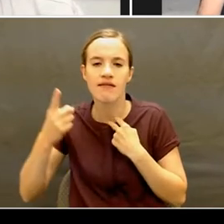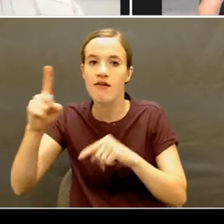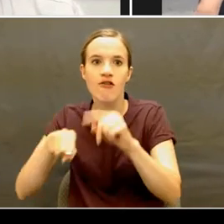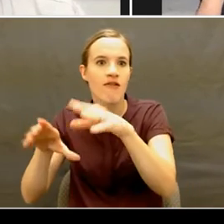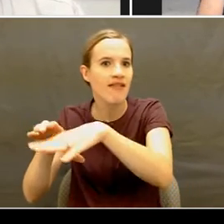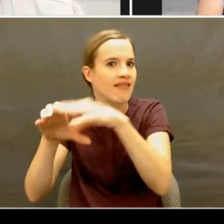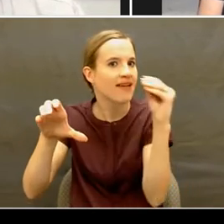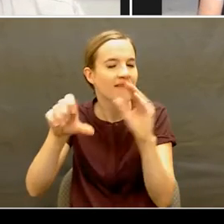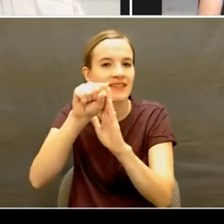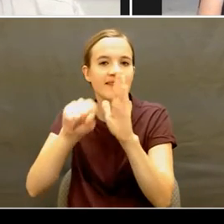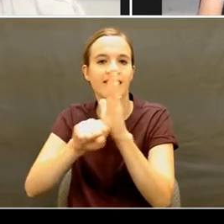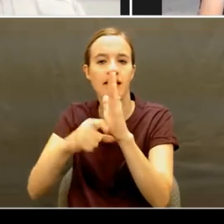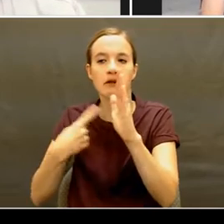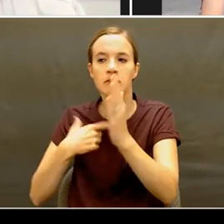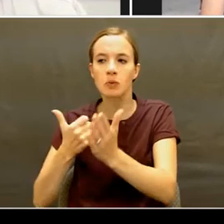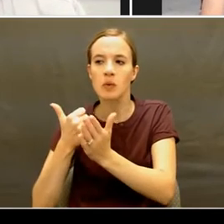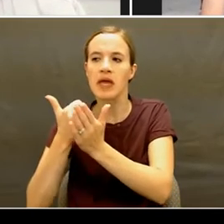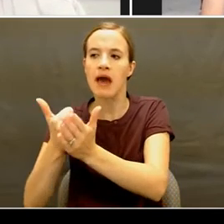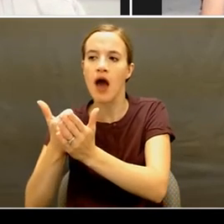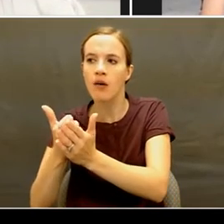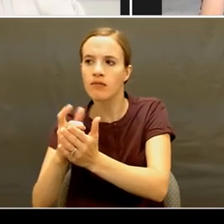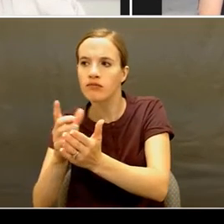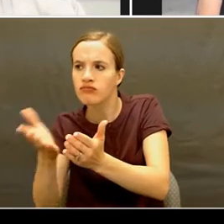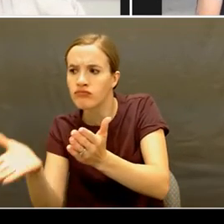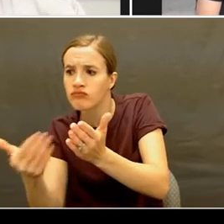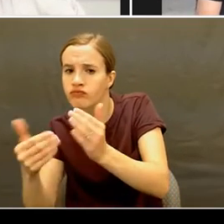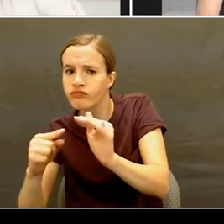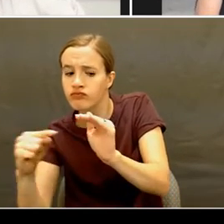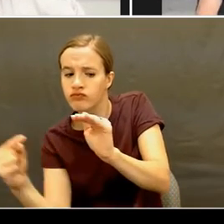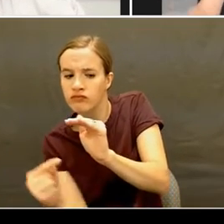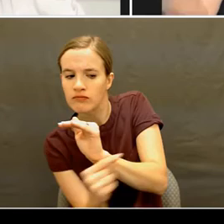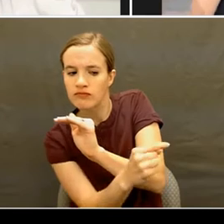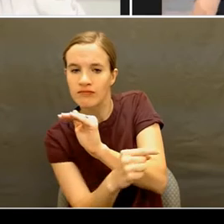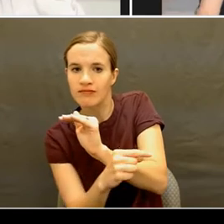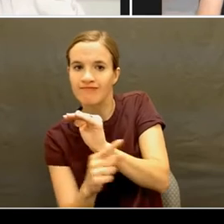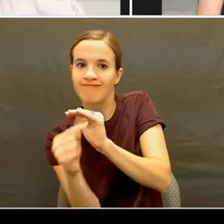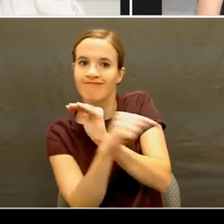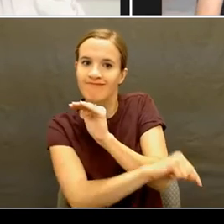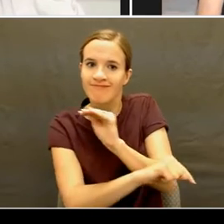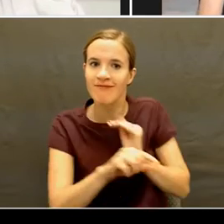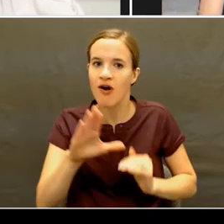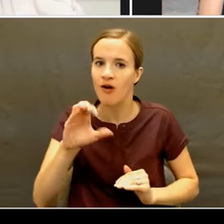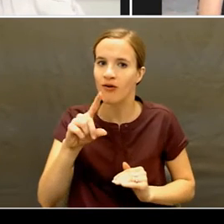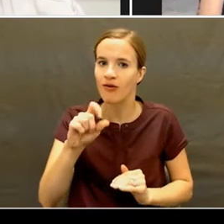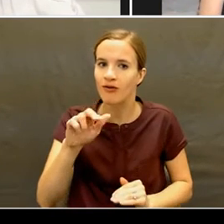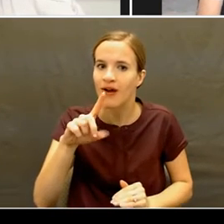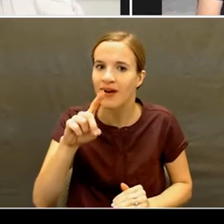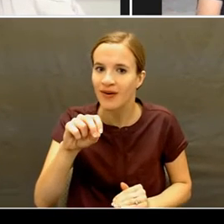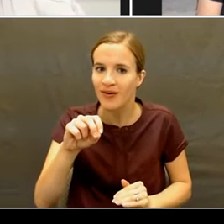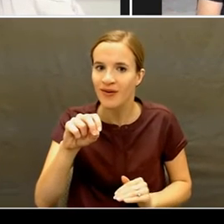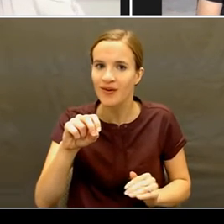people from Tennessee was Colorado. You had the Atlantis Community there that got a lot of